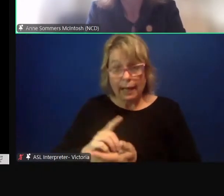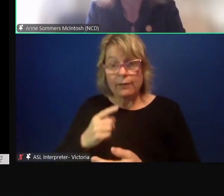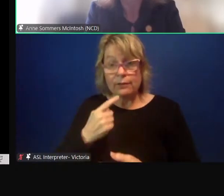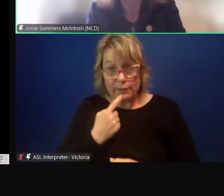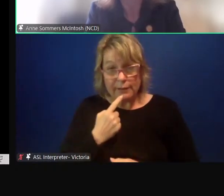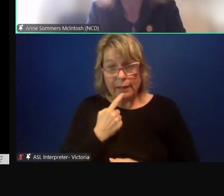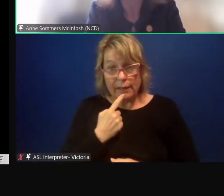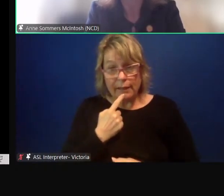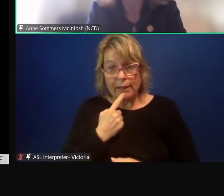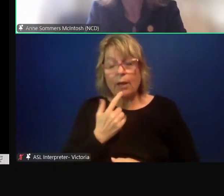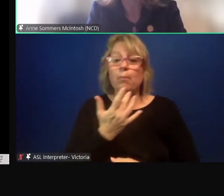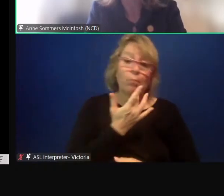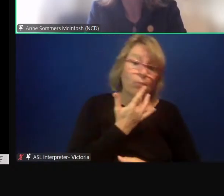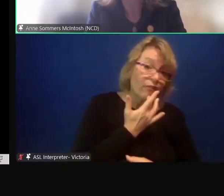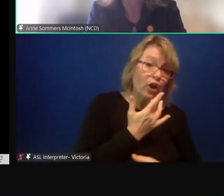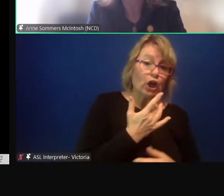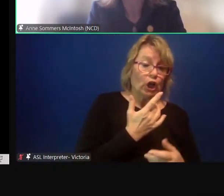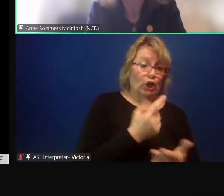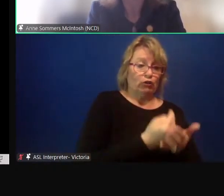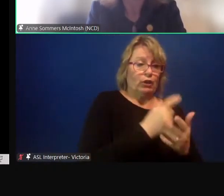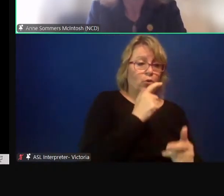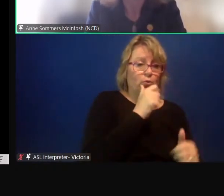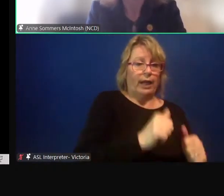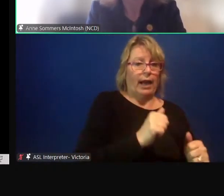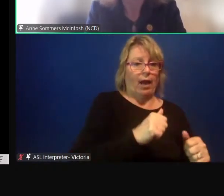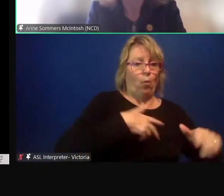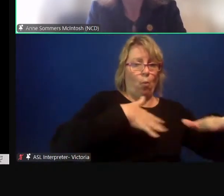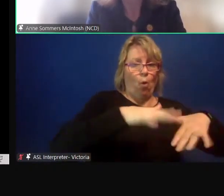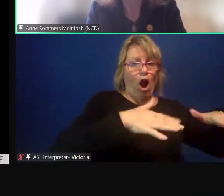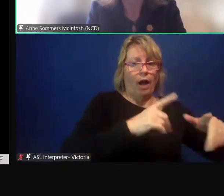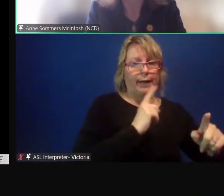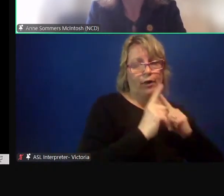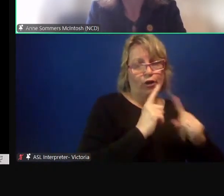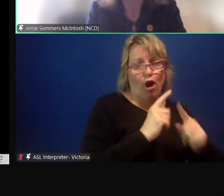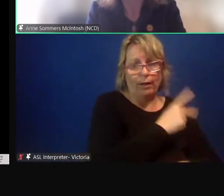preference to treat patients who could walk and talk. All life sustaining treatment,